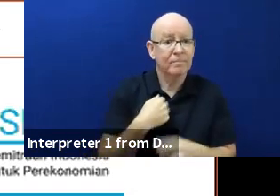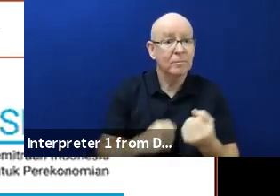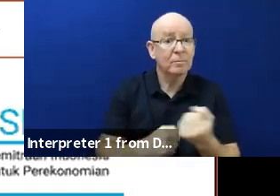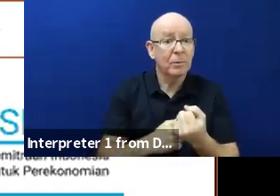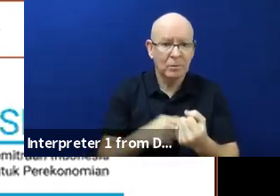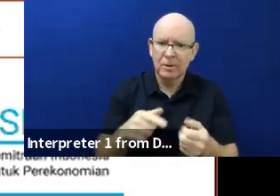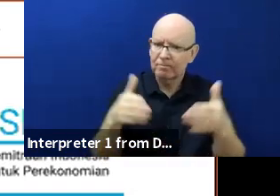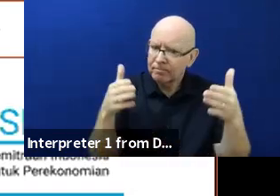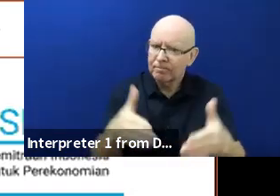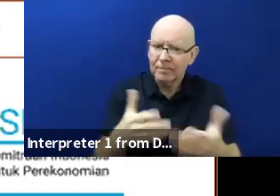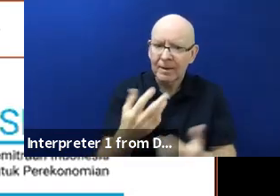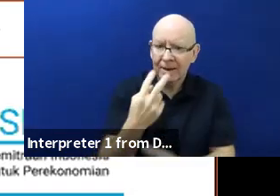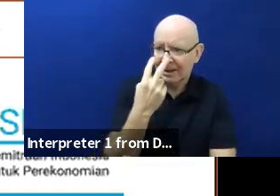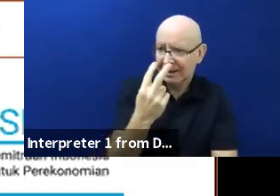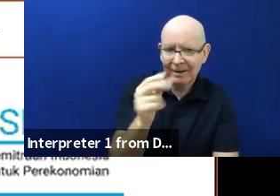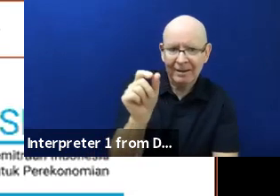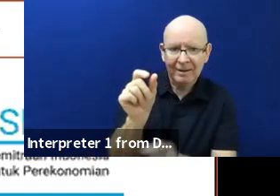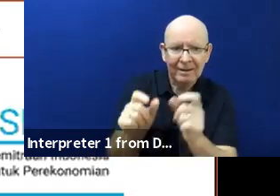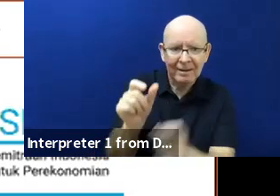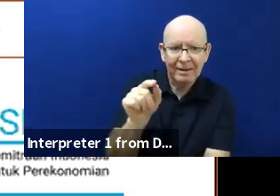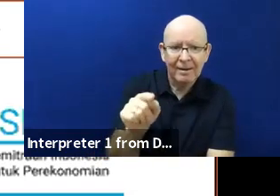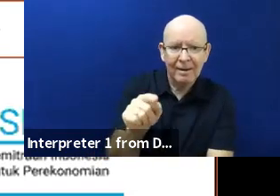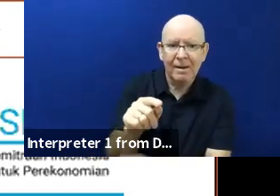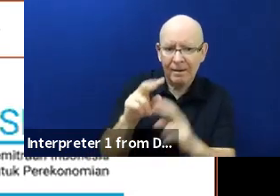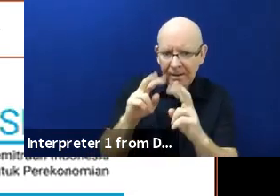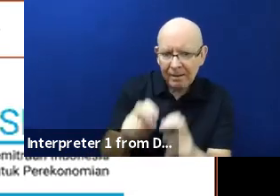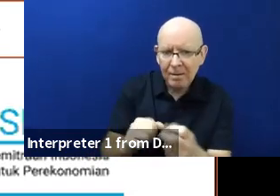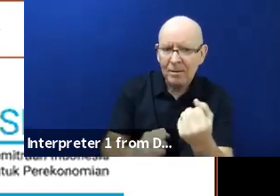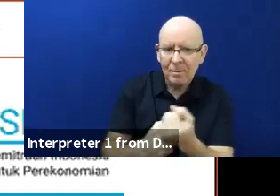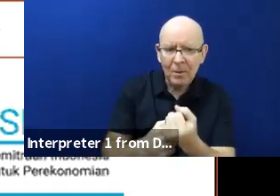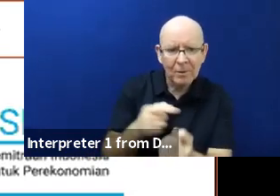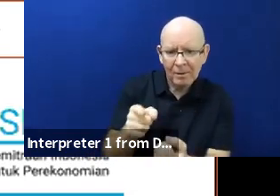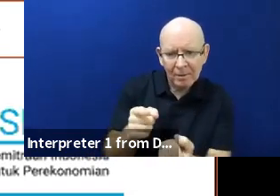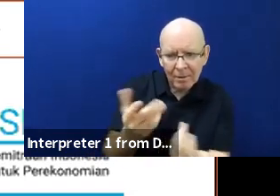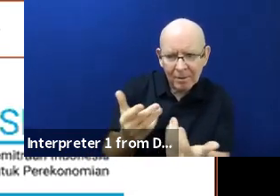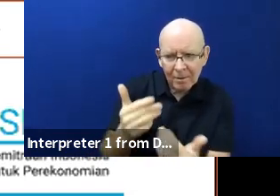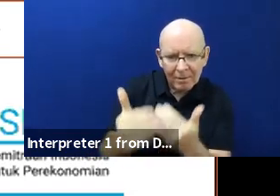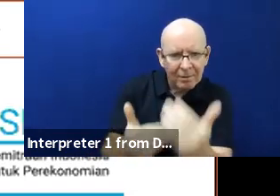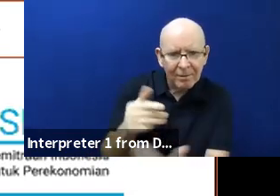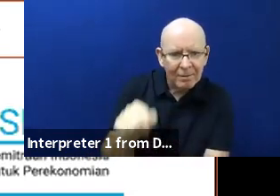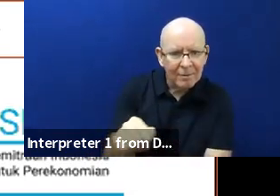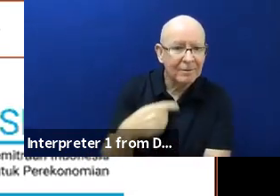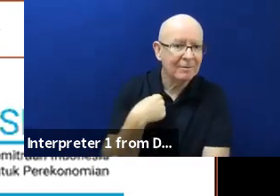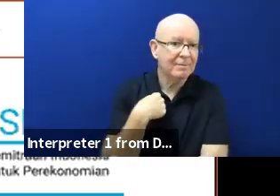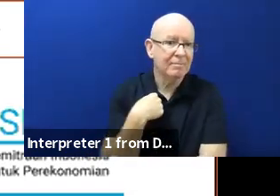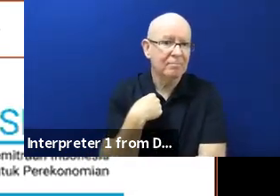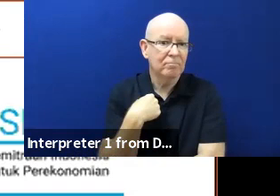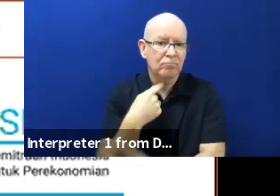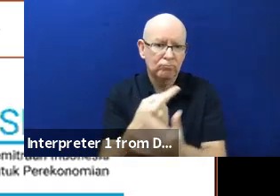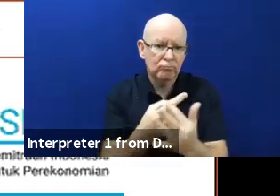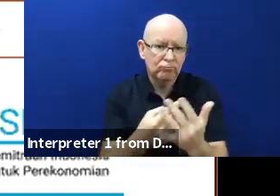then based on that, estimating fiscal implications on state budget for each option and institutional